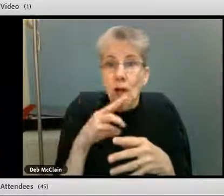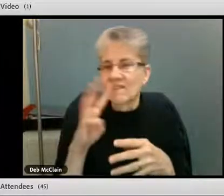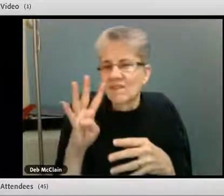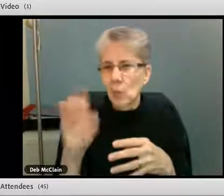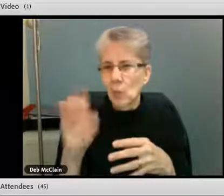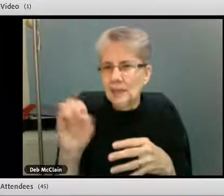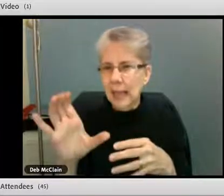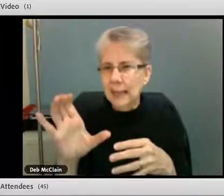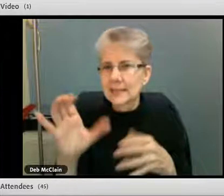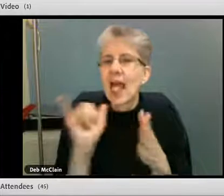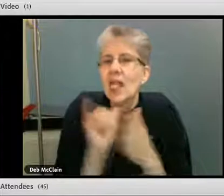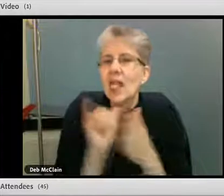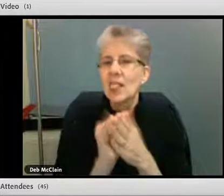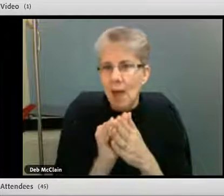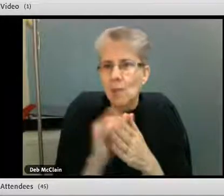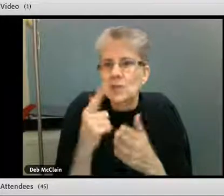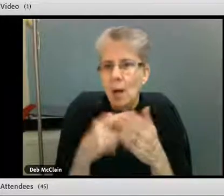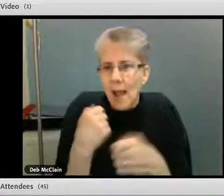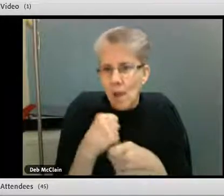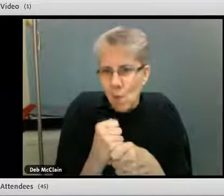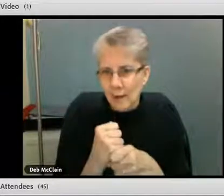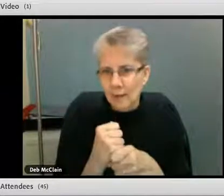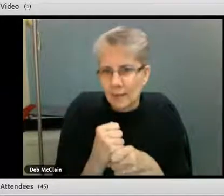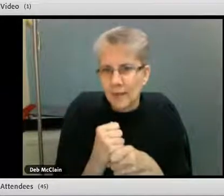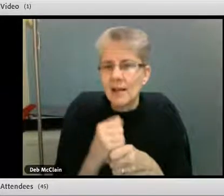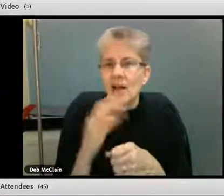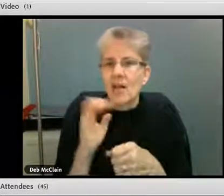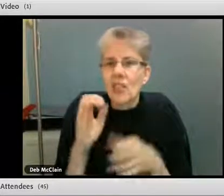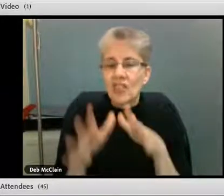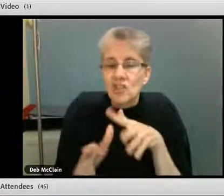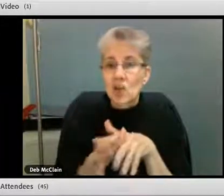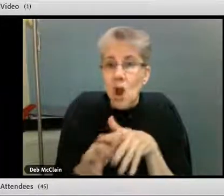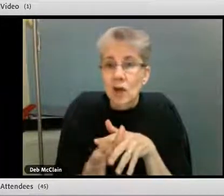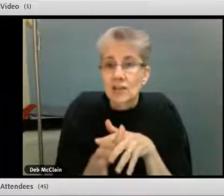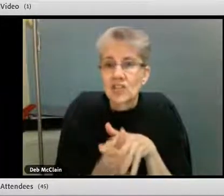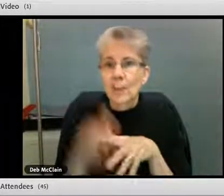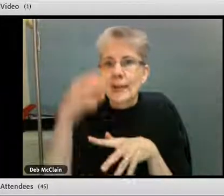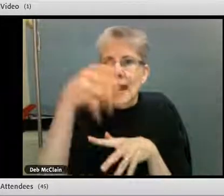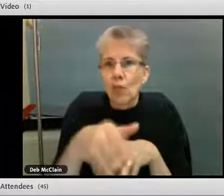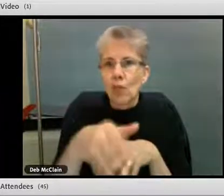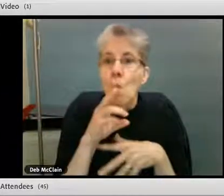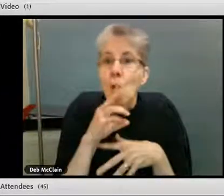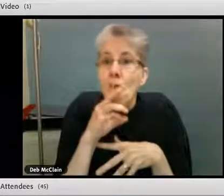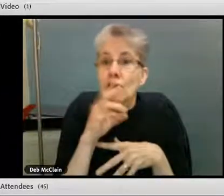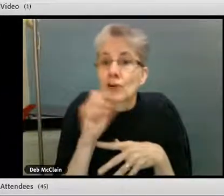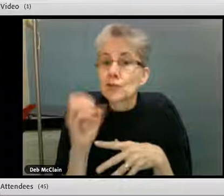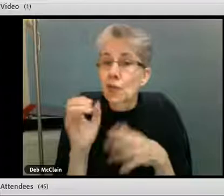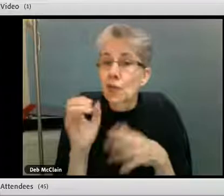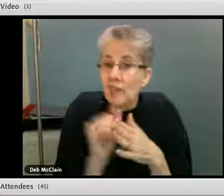It's just the shark jumping out of the water. So this is just my little lettuce here